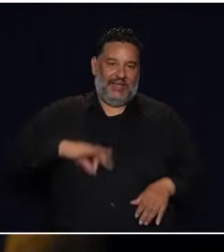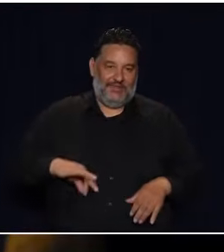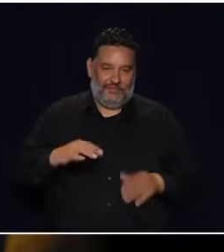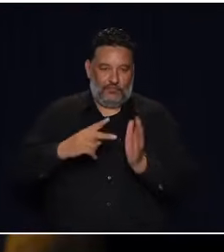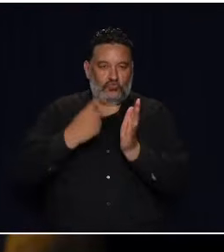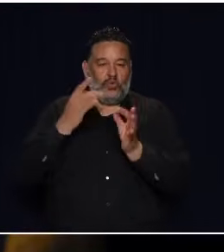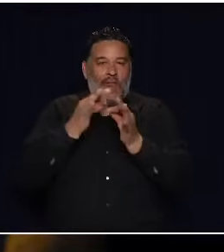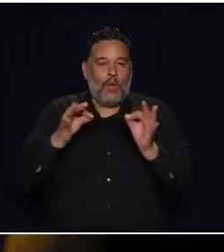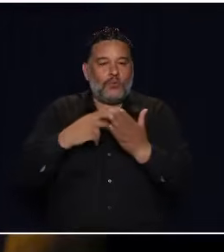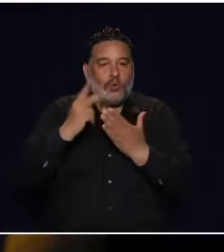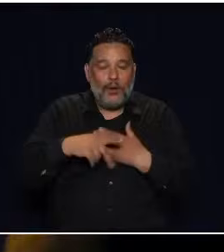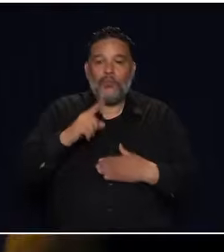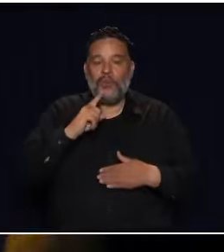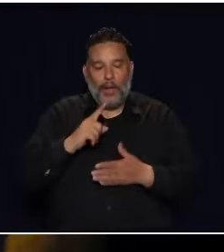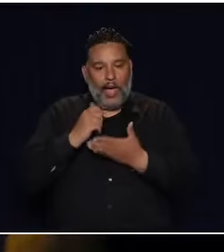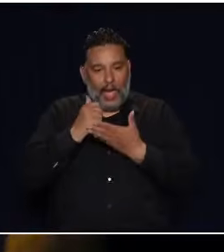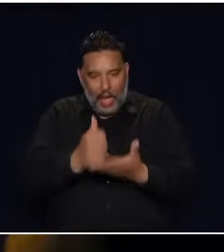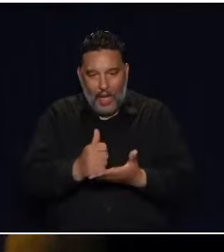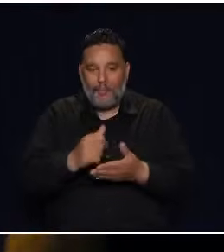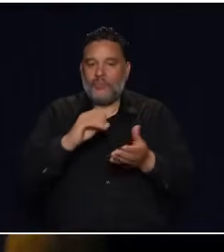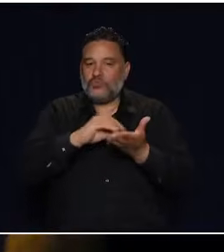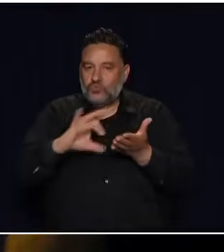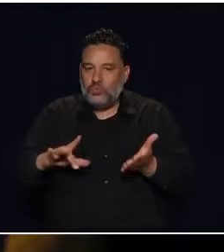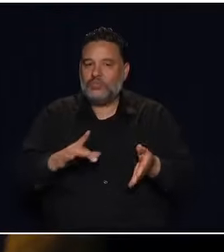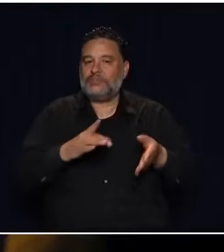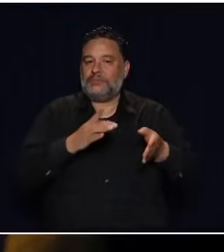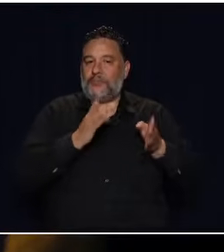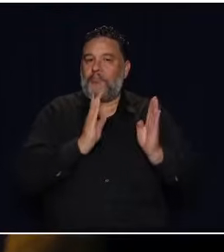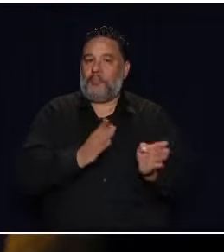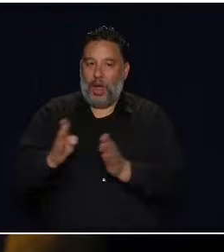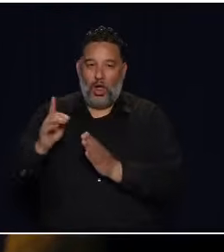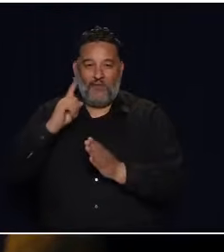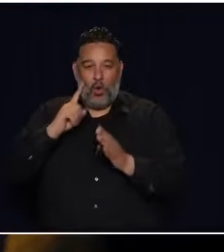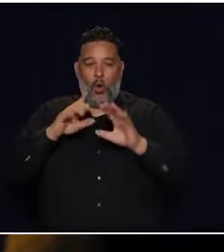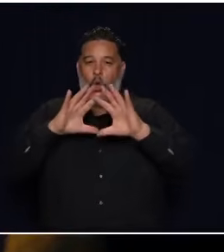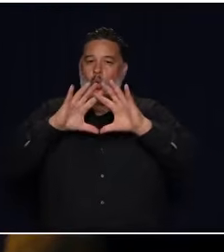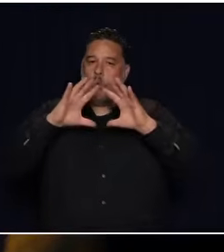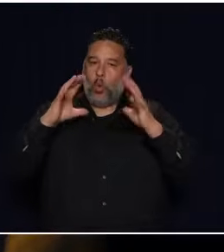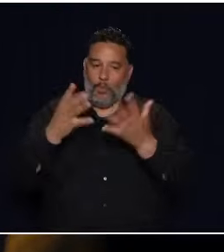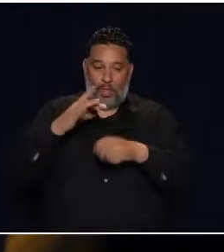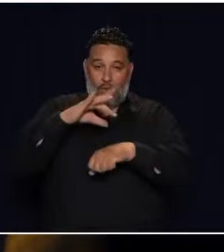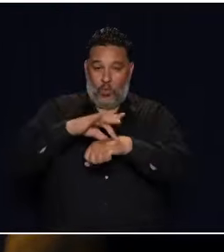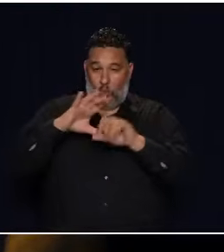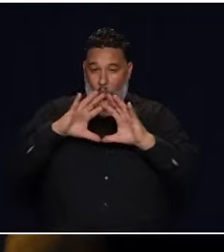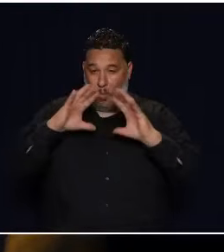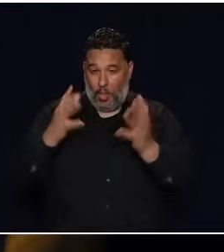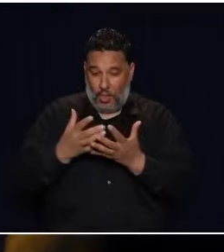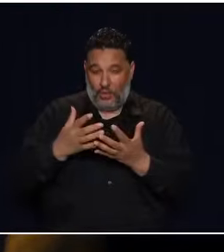ANOTHER LANGUAGE. THIS IS THE BENEFIT OF HAVING THESE DUAL LANGUAGE PROGRAMS.